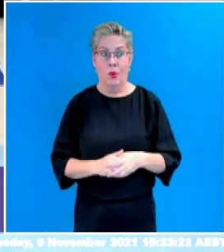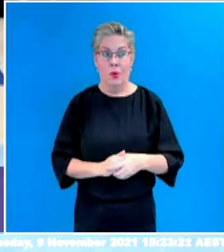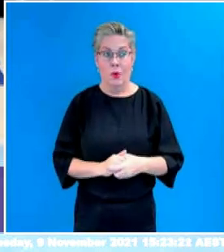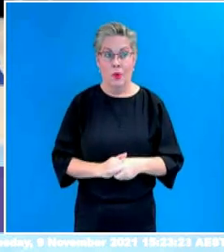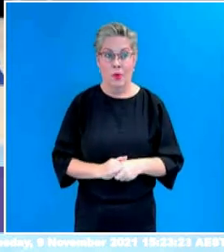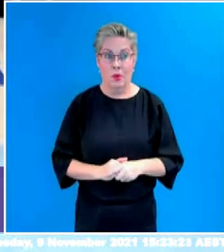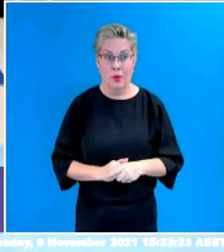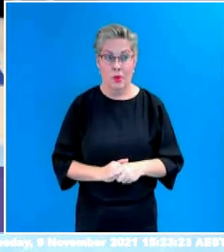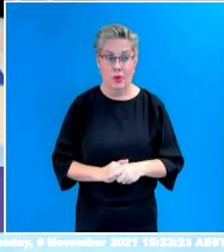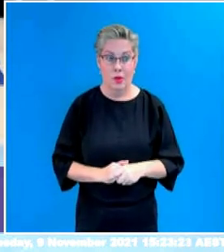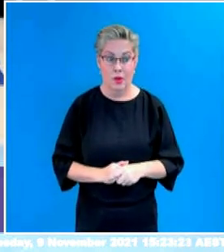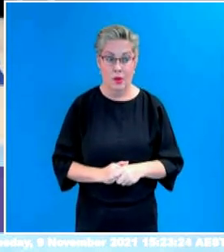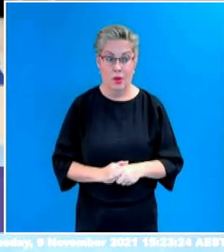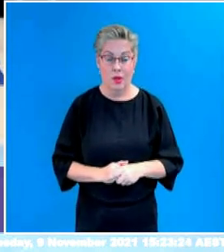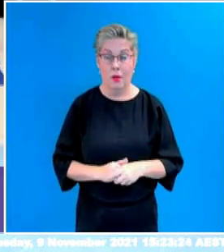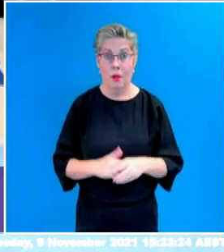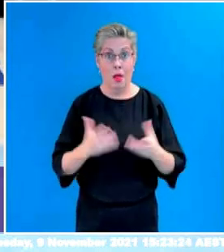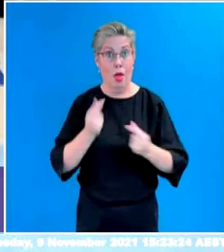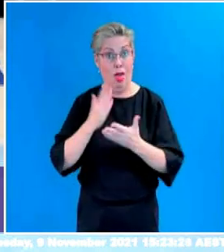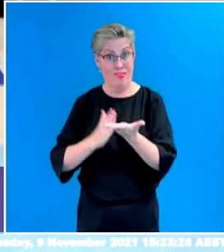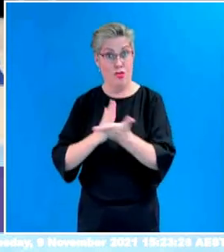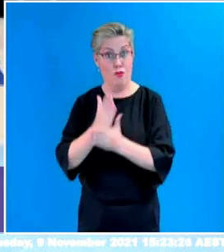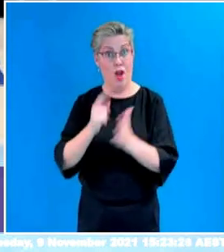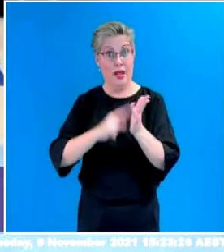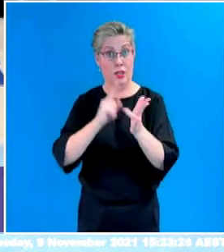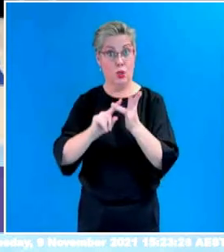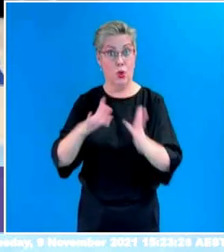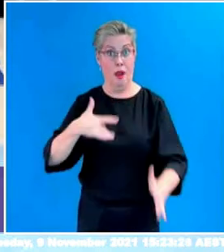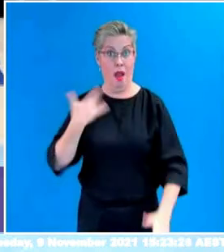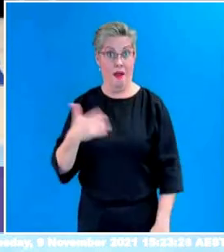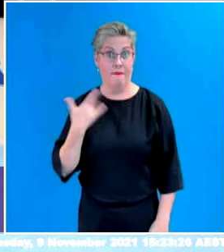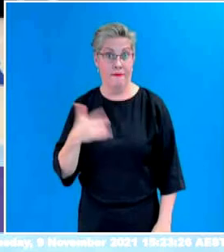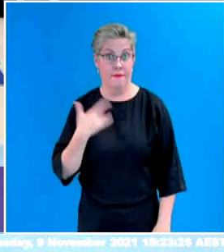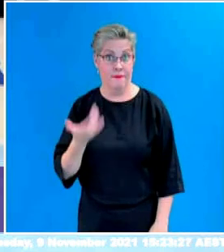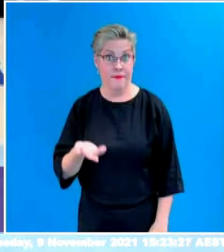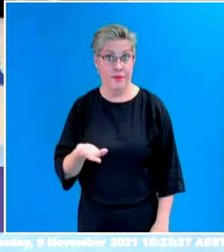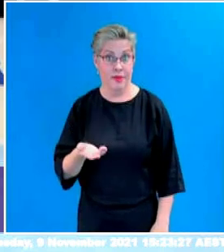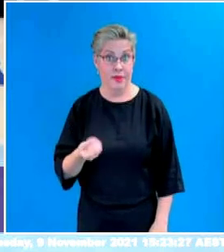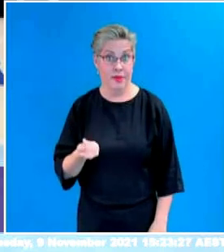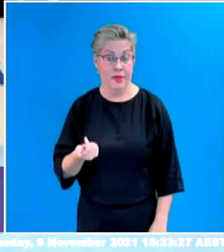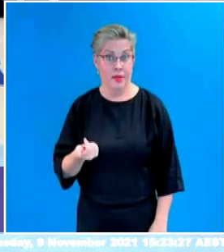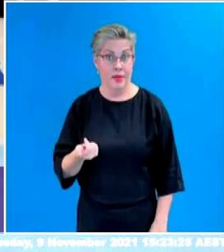right like the right to life, it is not just a hands-off right of saying,